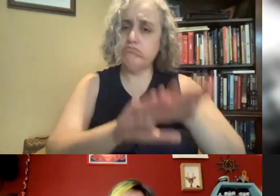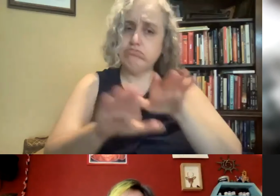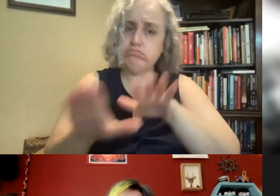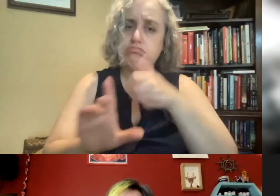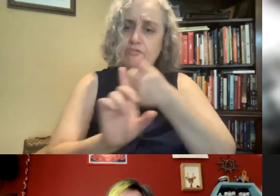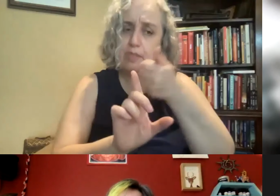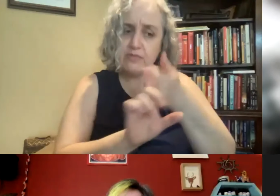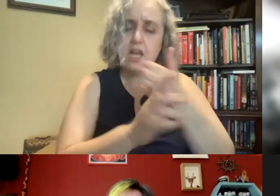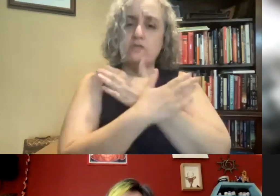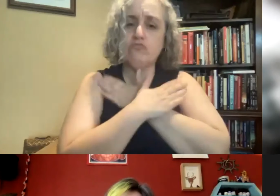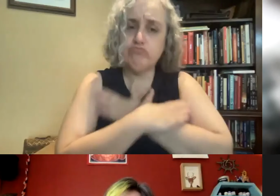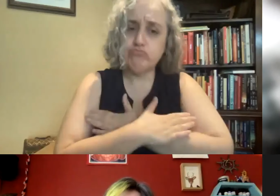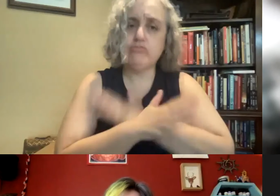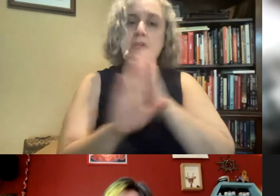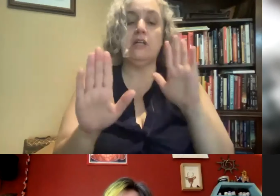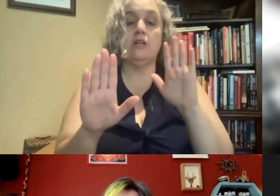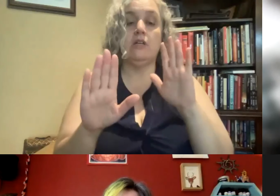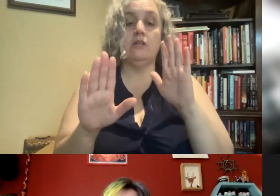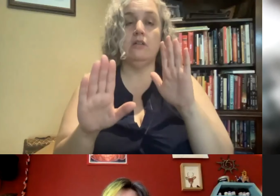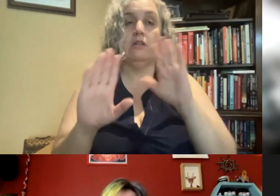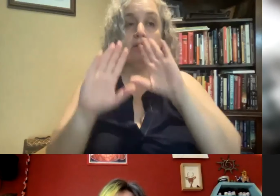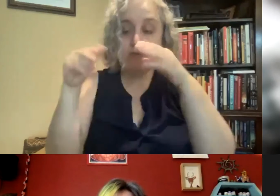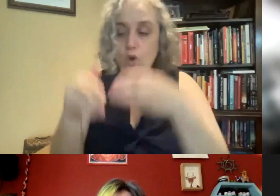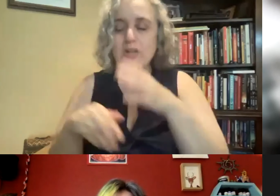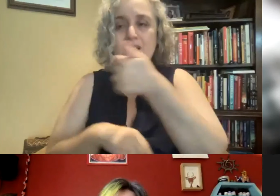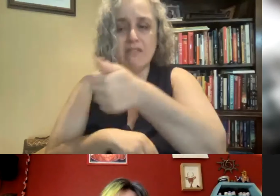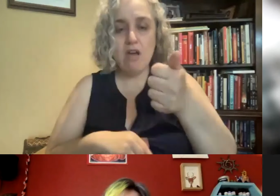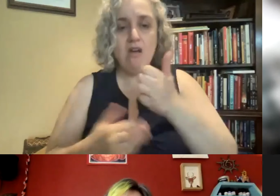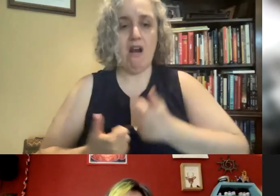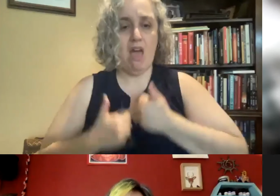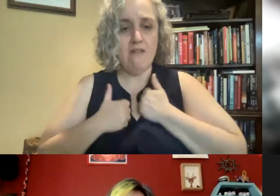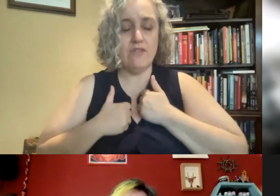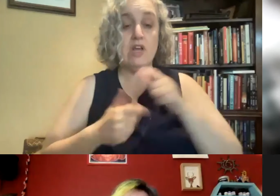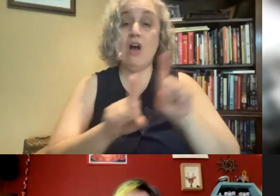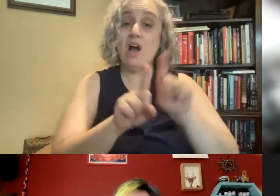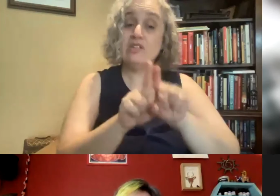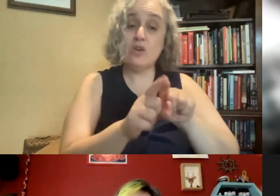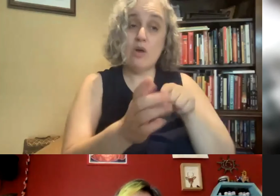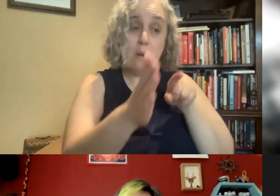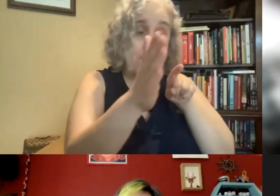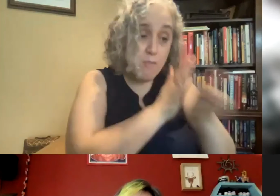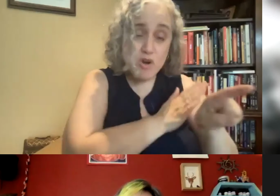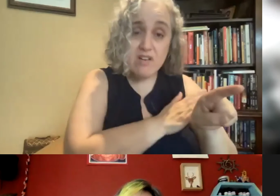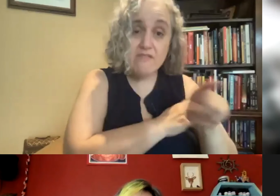Then with the murder of George Floyd, and social justice,